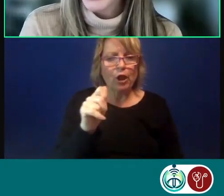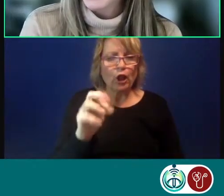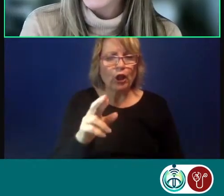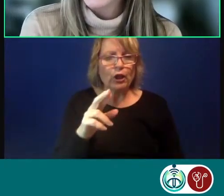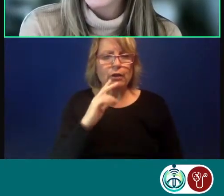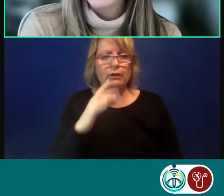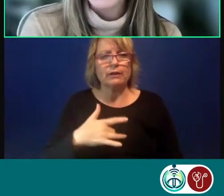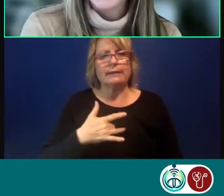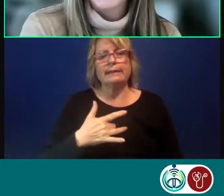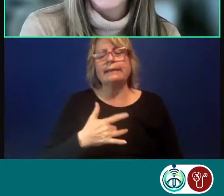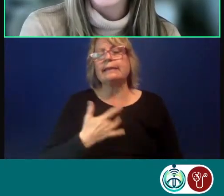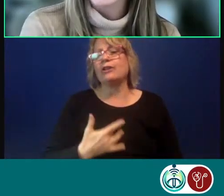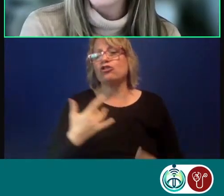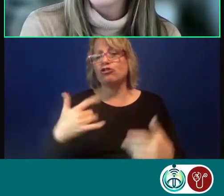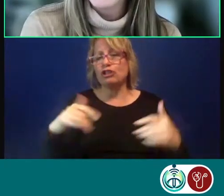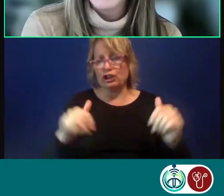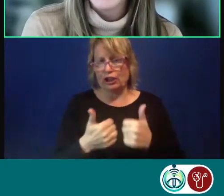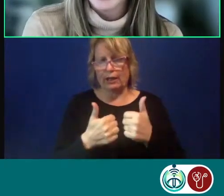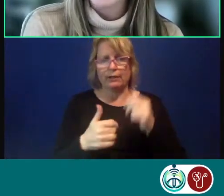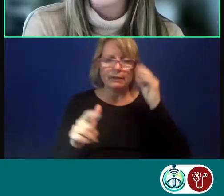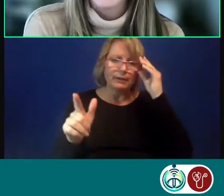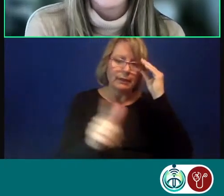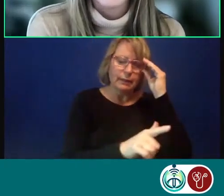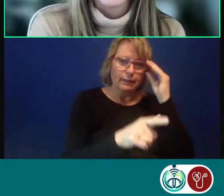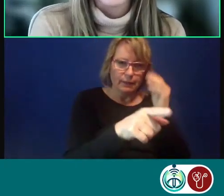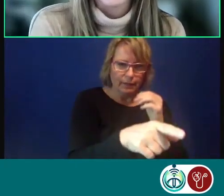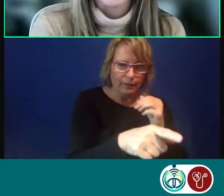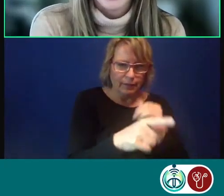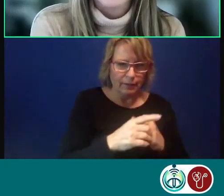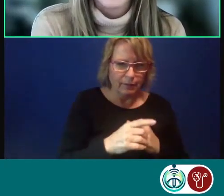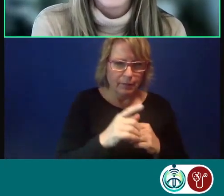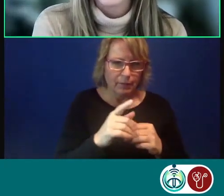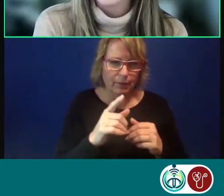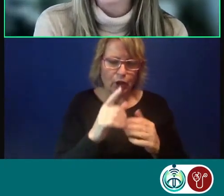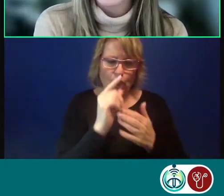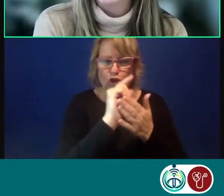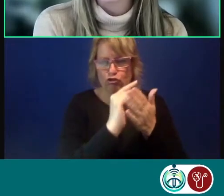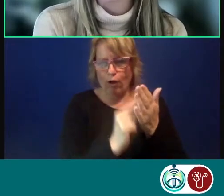challenges. So on the left here I've provided a little graphic and it's one of the penguins